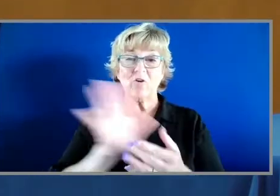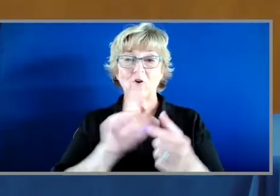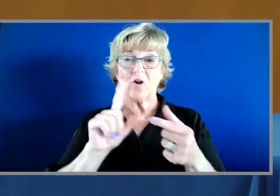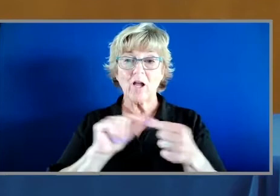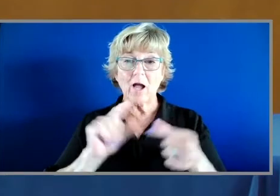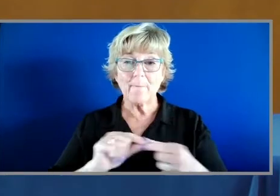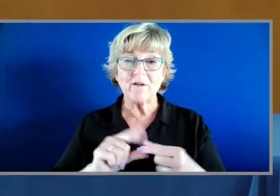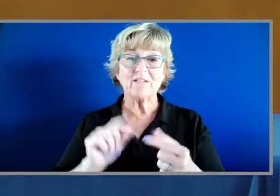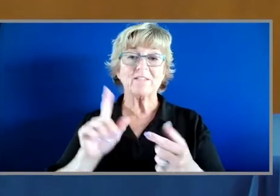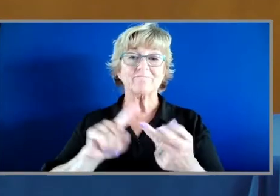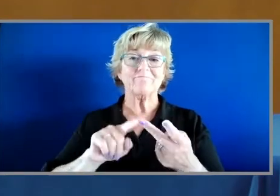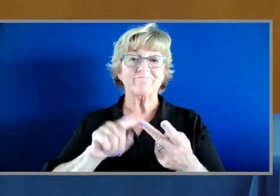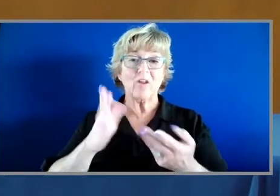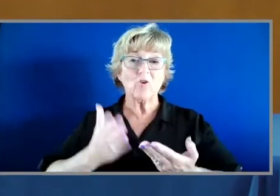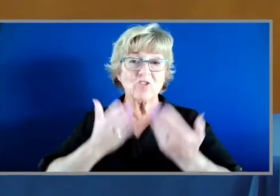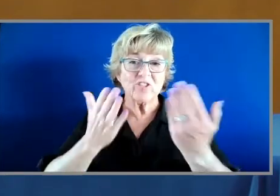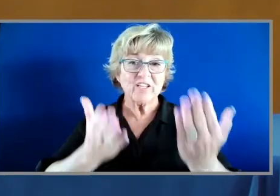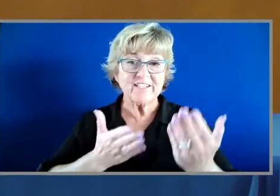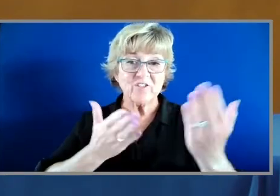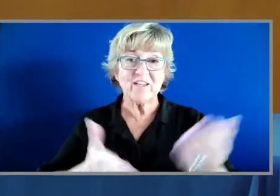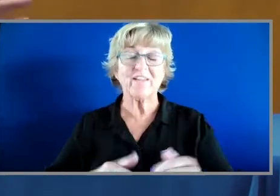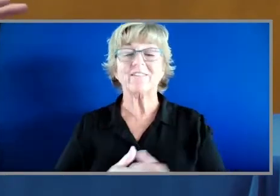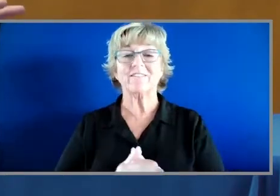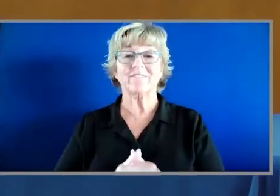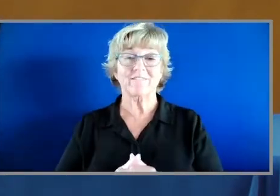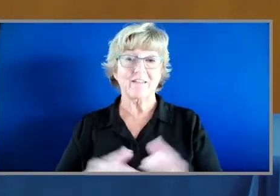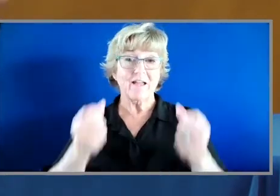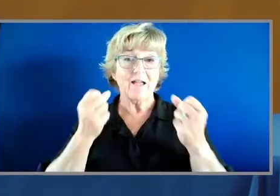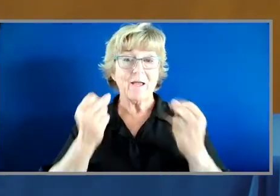Studio: comments and suggestions and there's a number of elements that go into redistricting some have changed from the last time